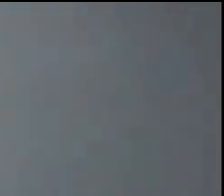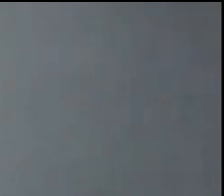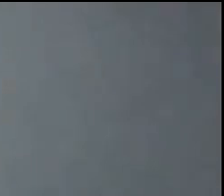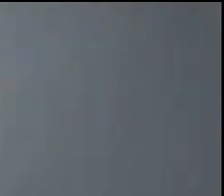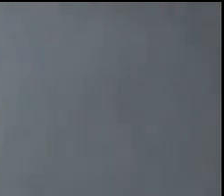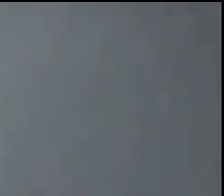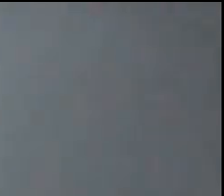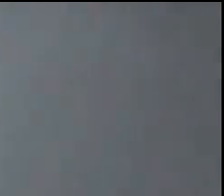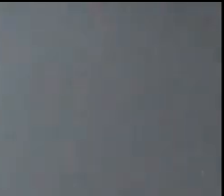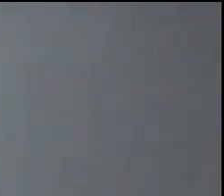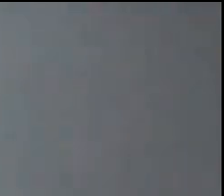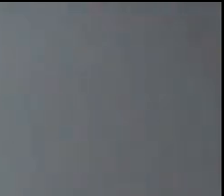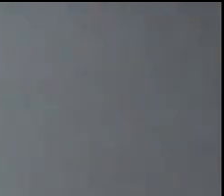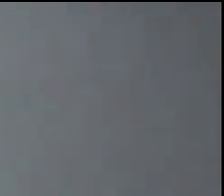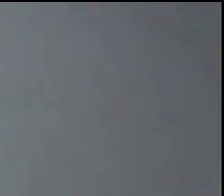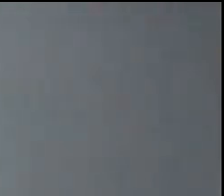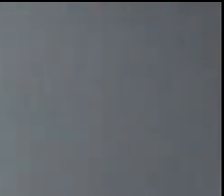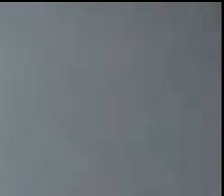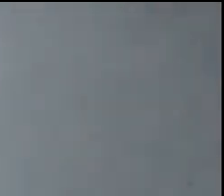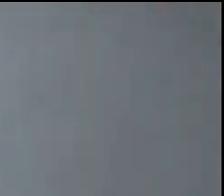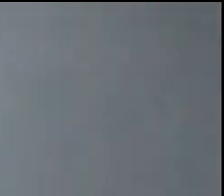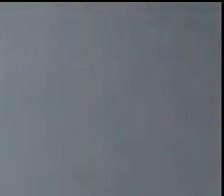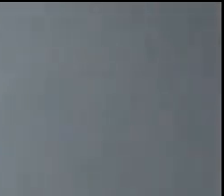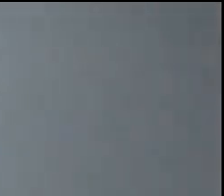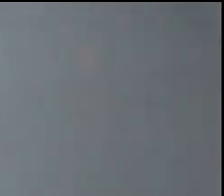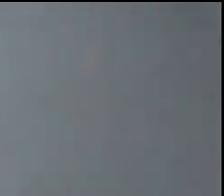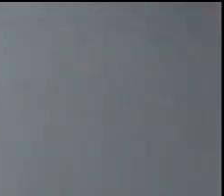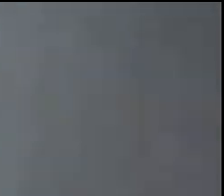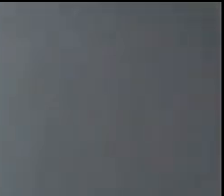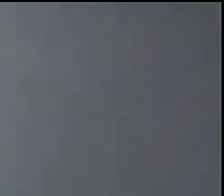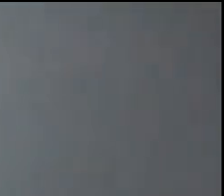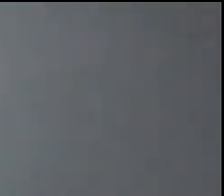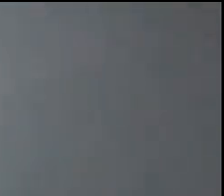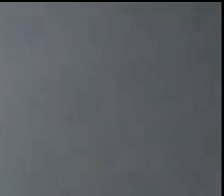This academic year, the response from Africa, especially from Uganda, was astounding